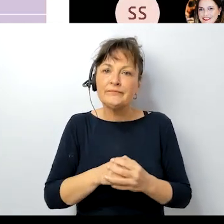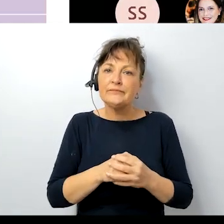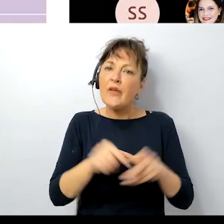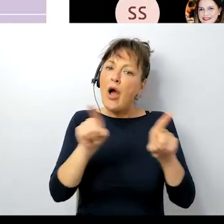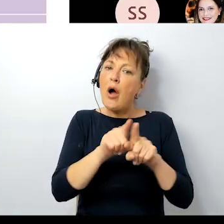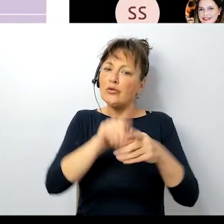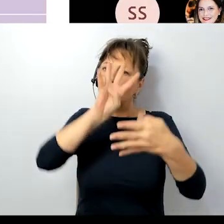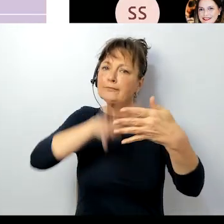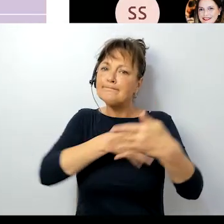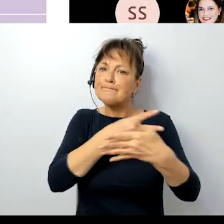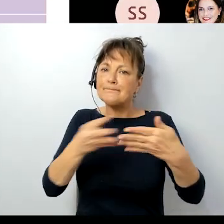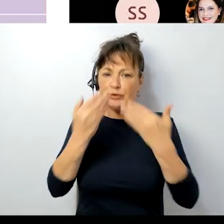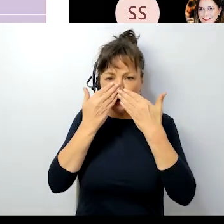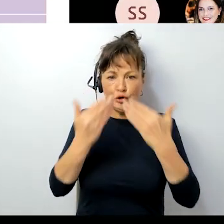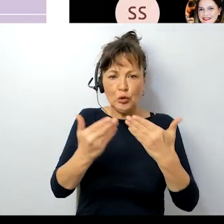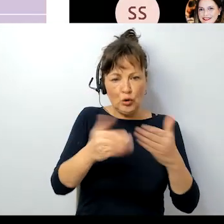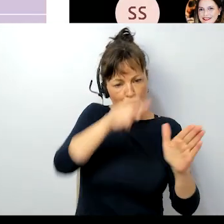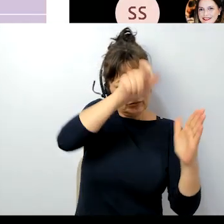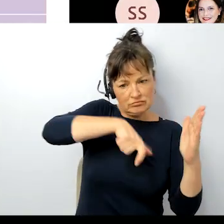The last column shows how apprenticeship qualifications